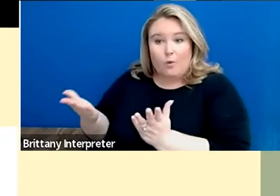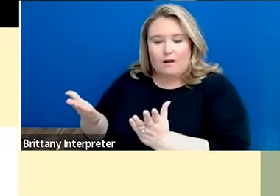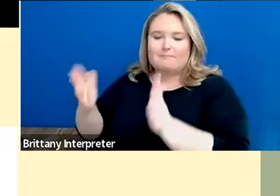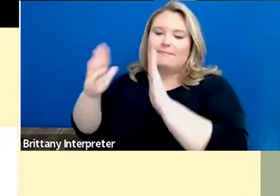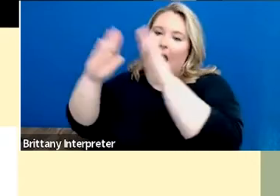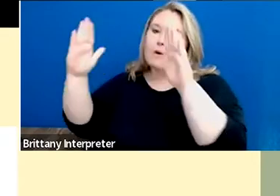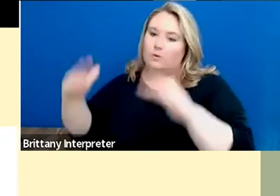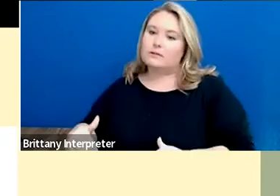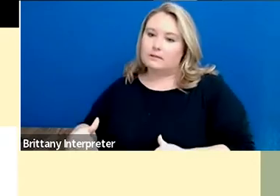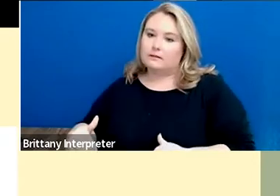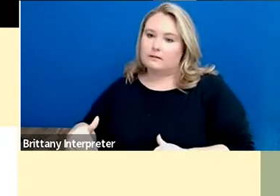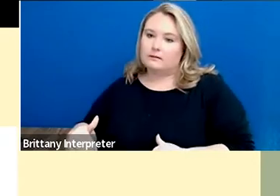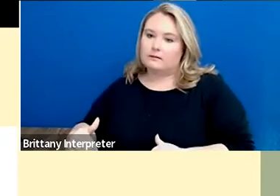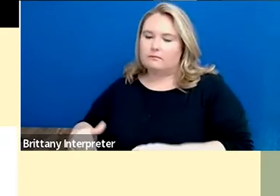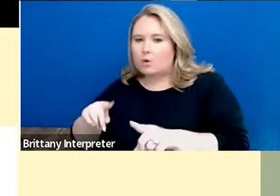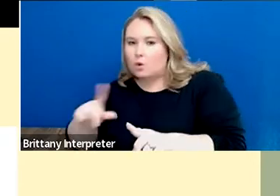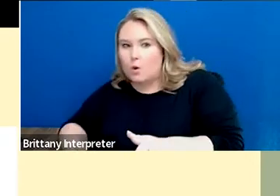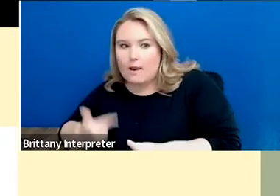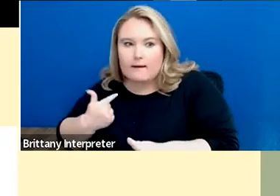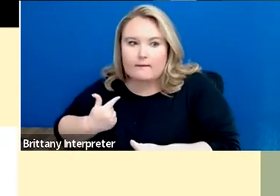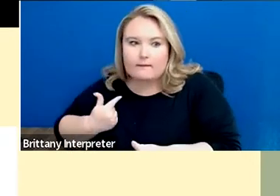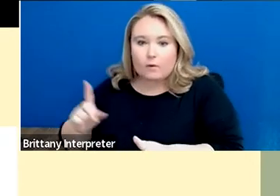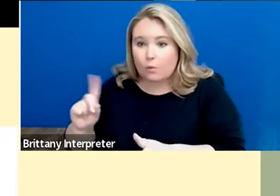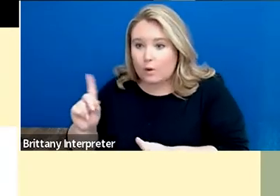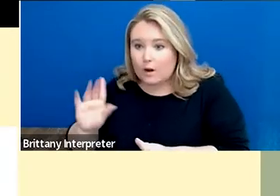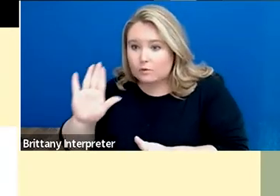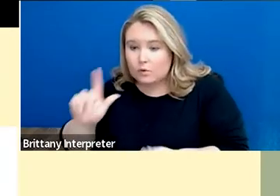Where do you live? Where is your house within the community?